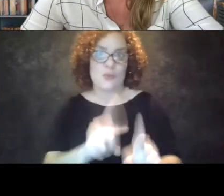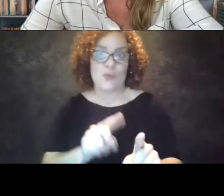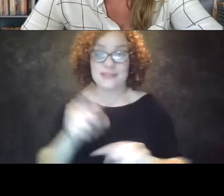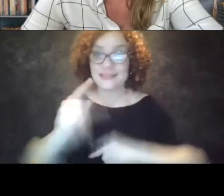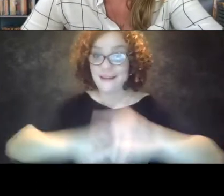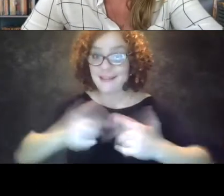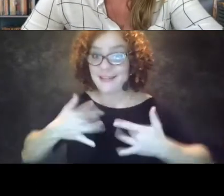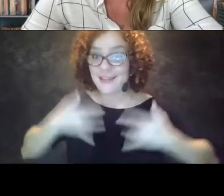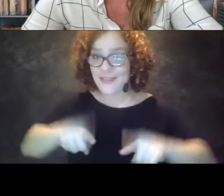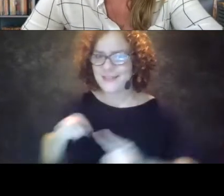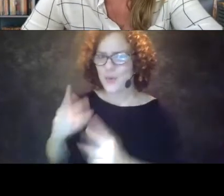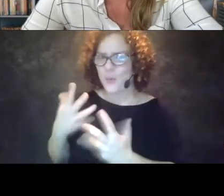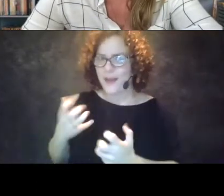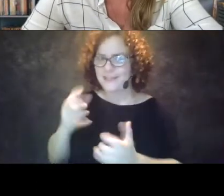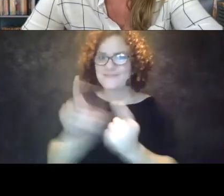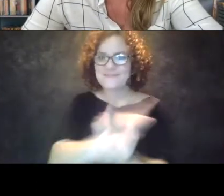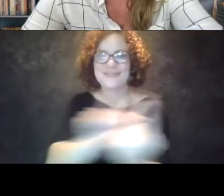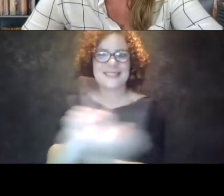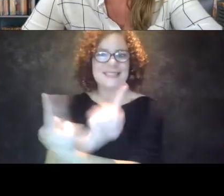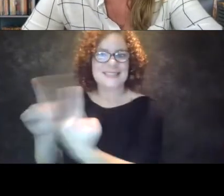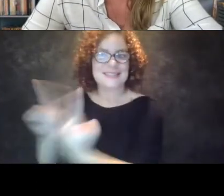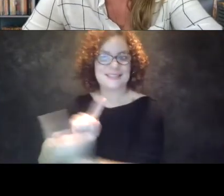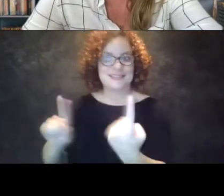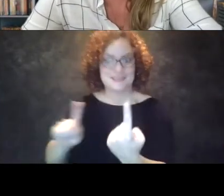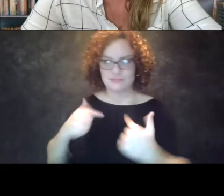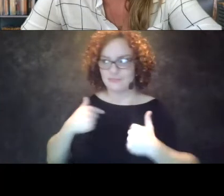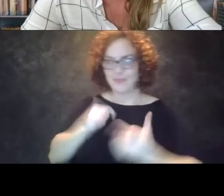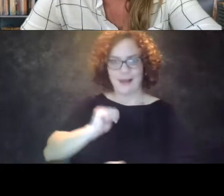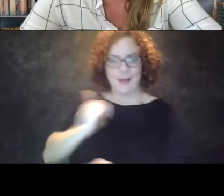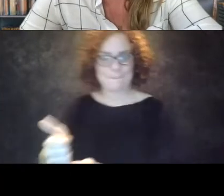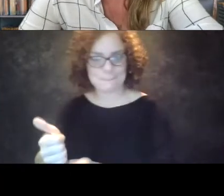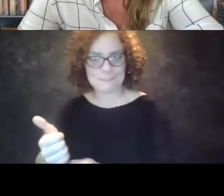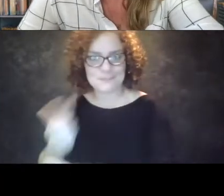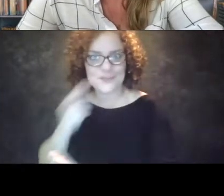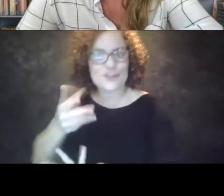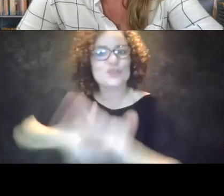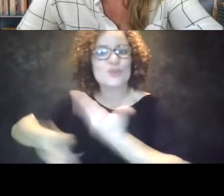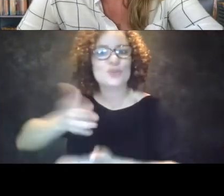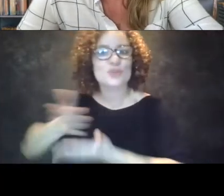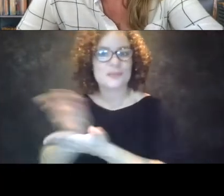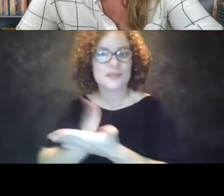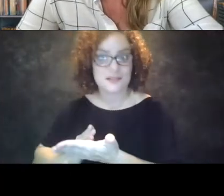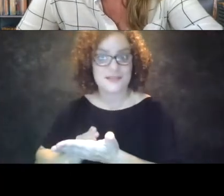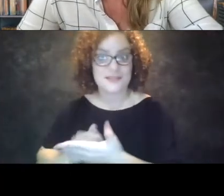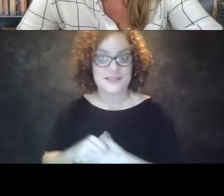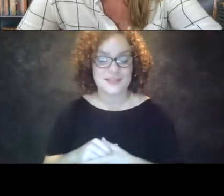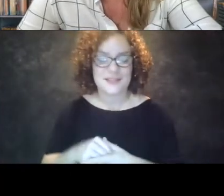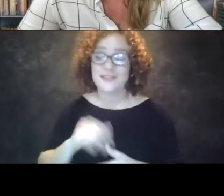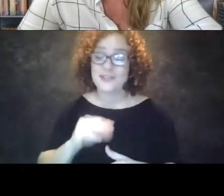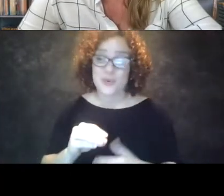wanting to meet people and they needed help socially. And so I think asking a teacher